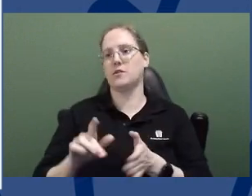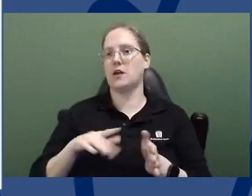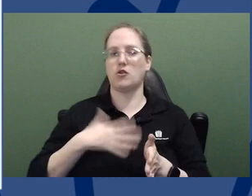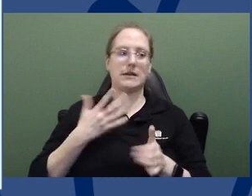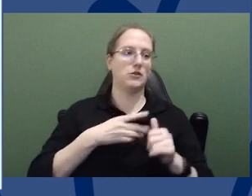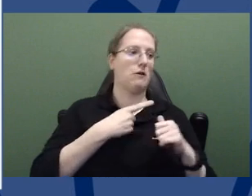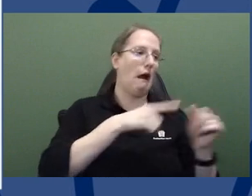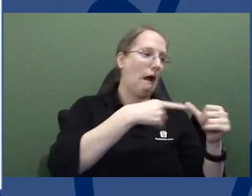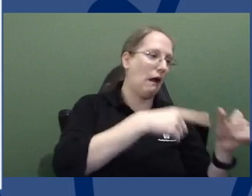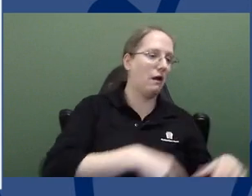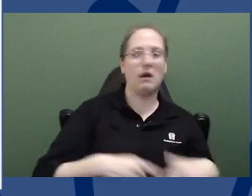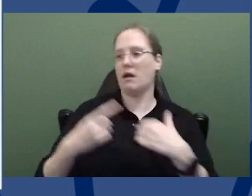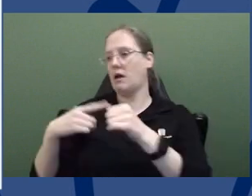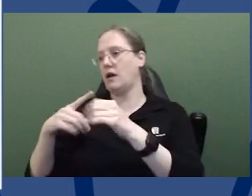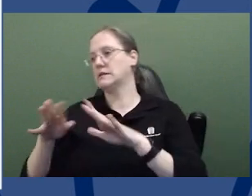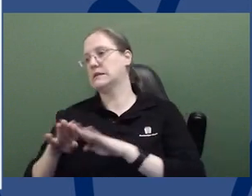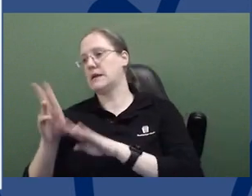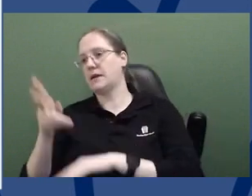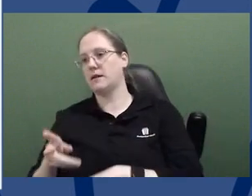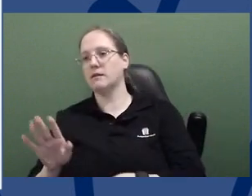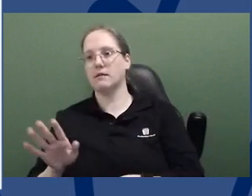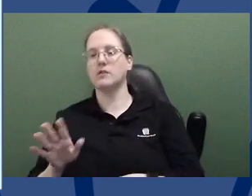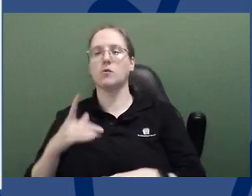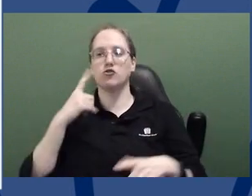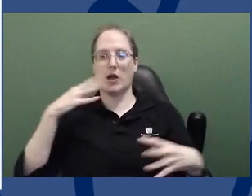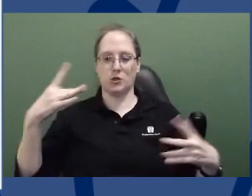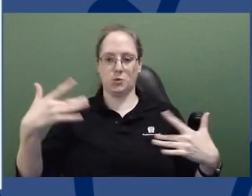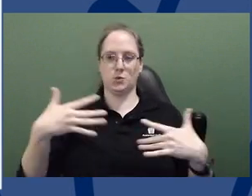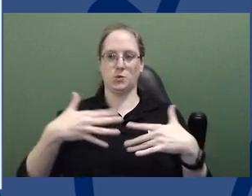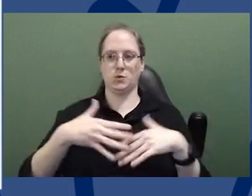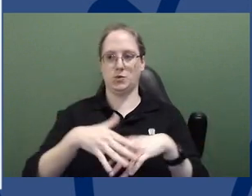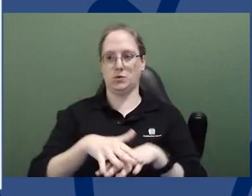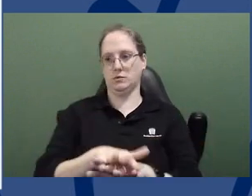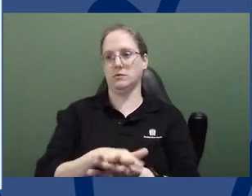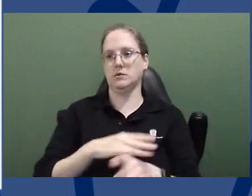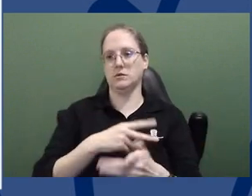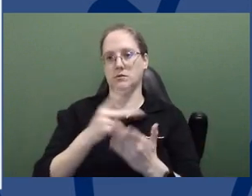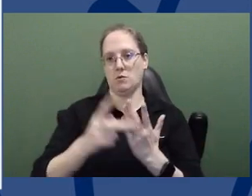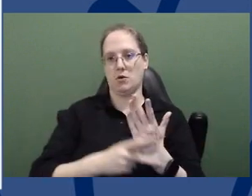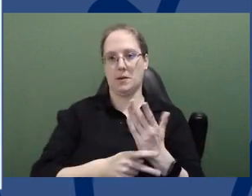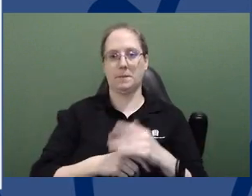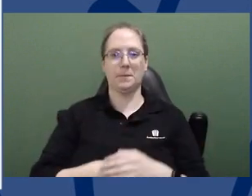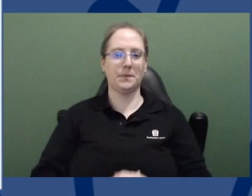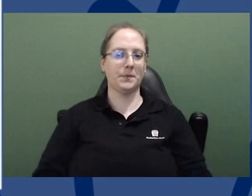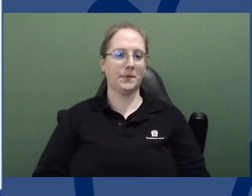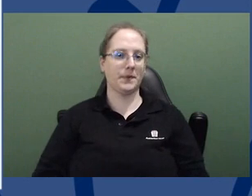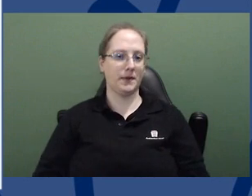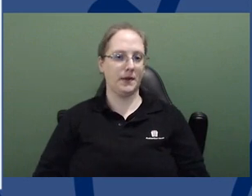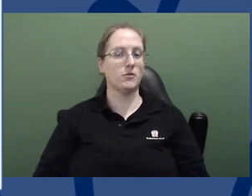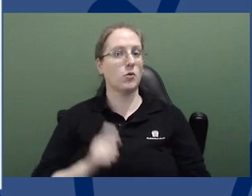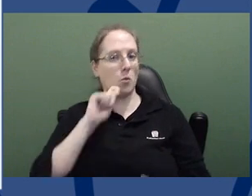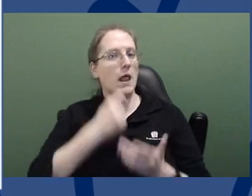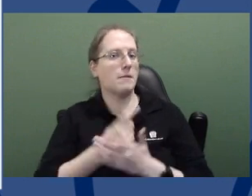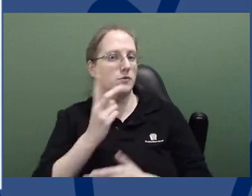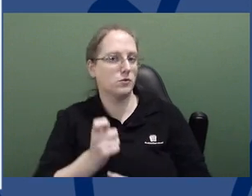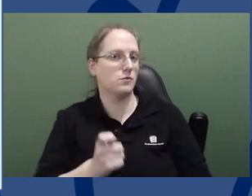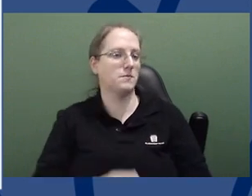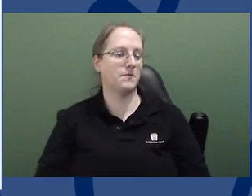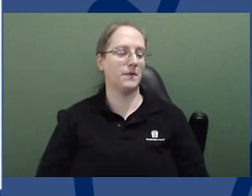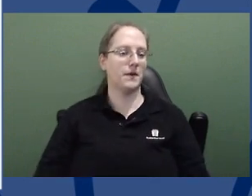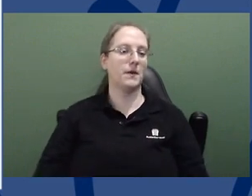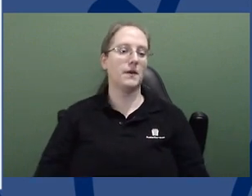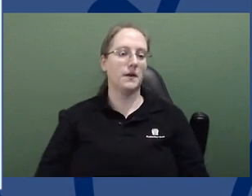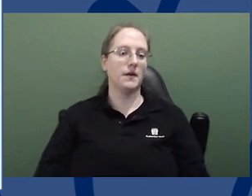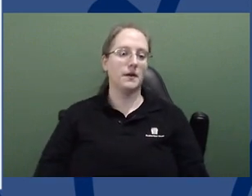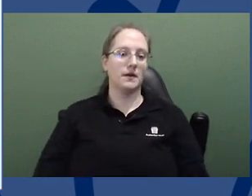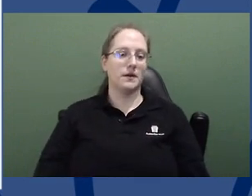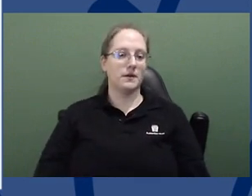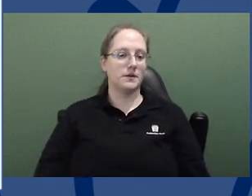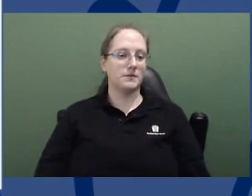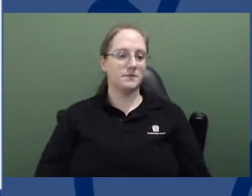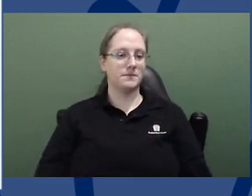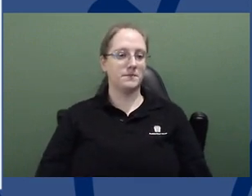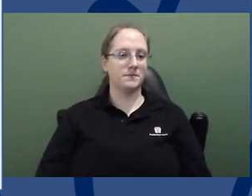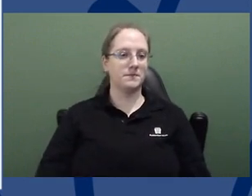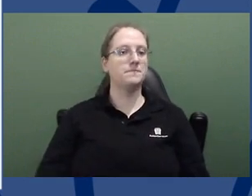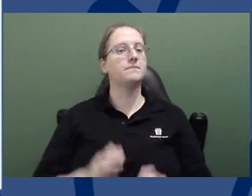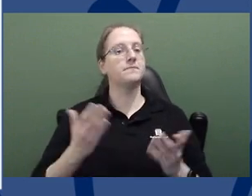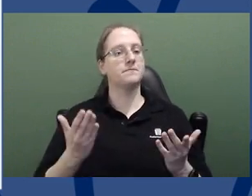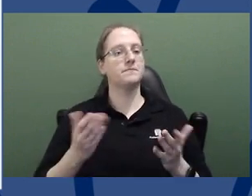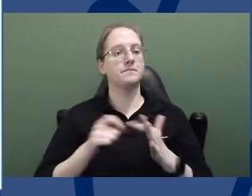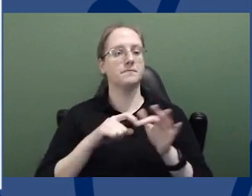a more revised streamlined form coming soon. Okay. So to payroll related question. The